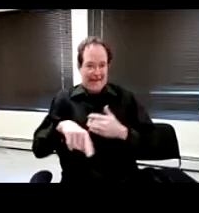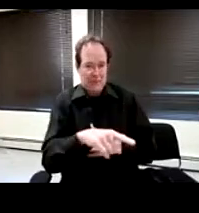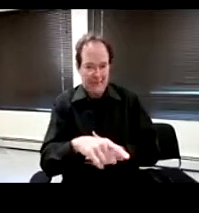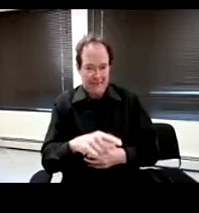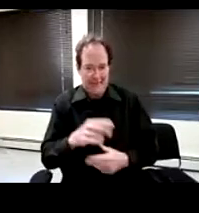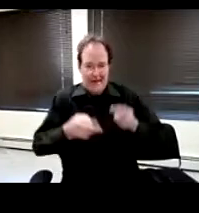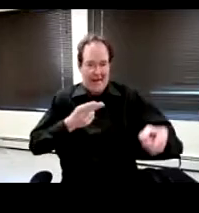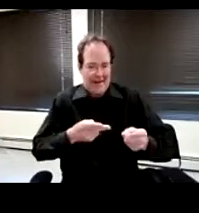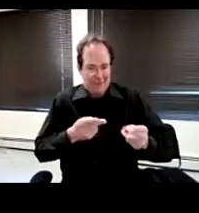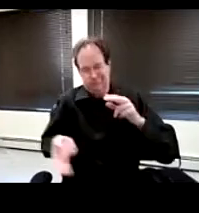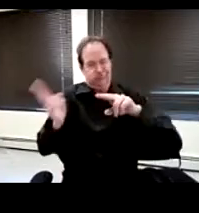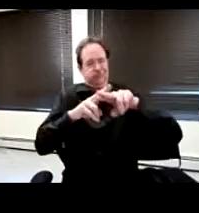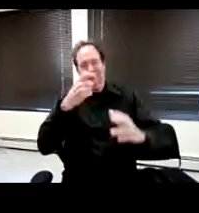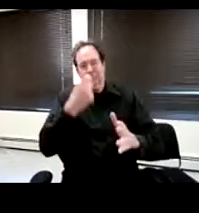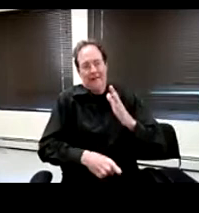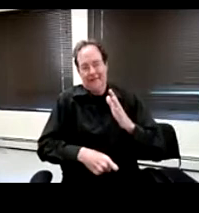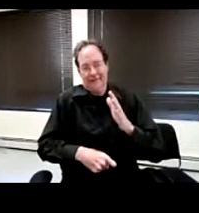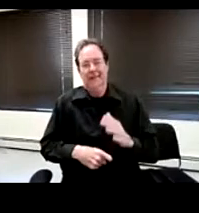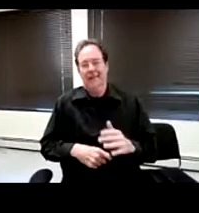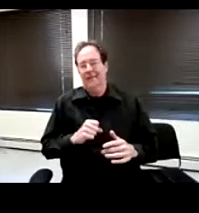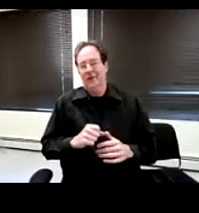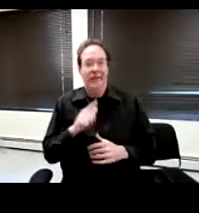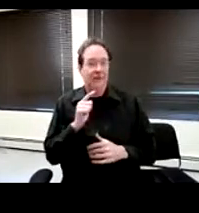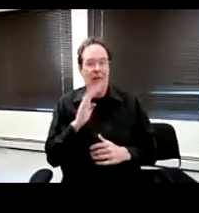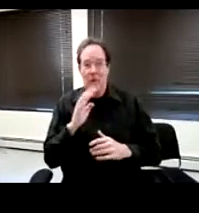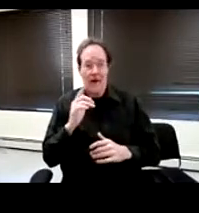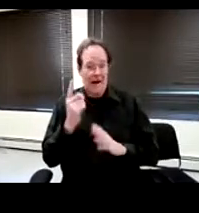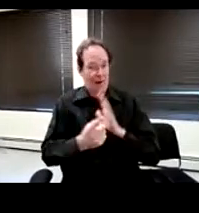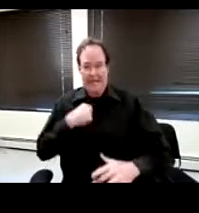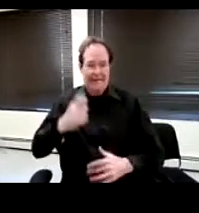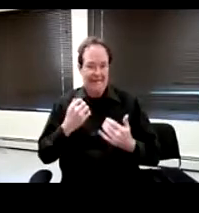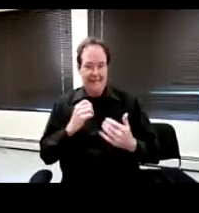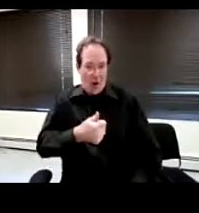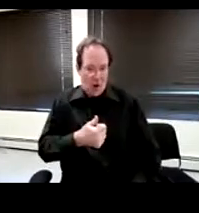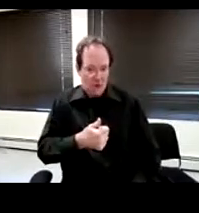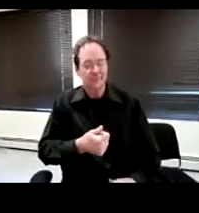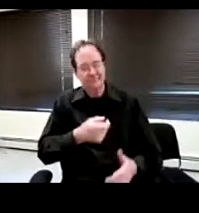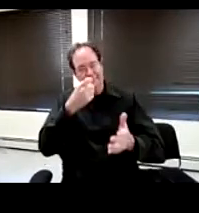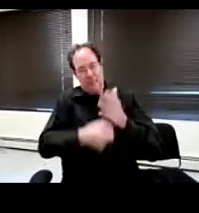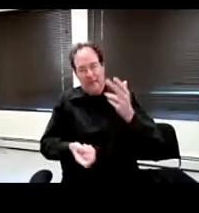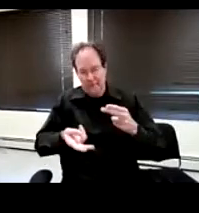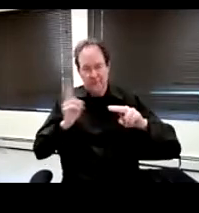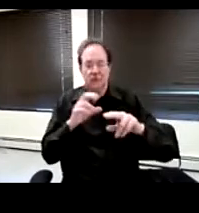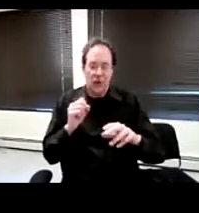the cheaper it's going to be, too so you're not paying rush fees to get it captioned in 24 hours.